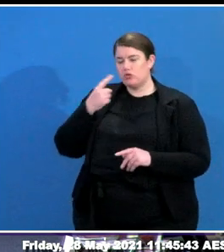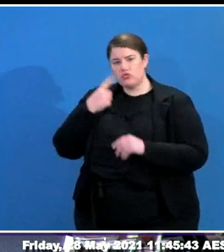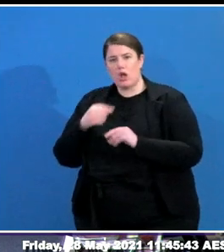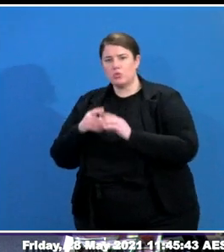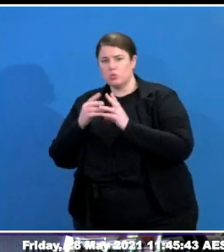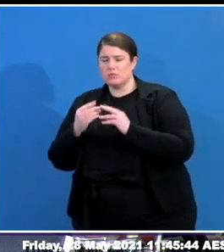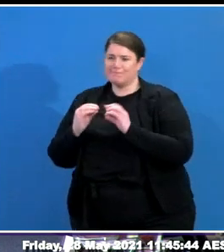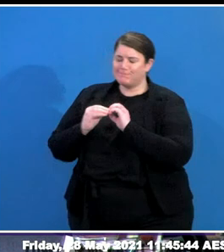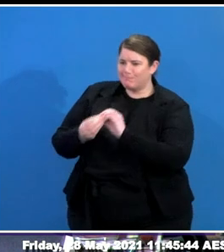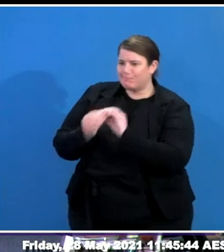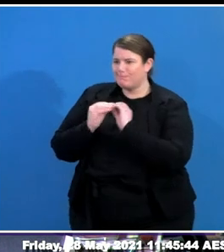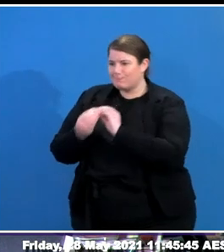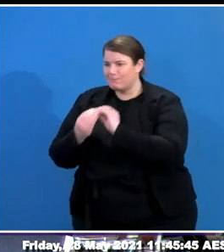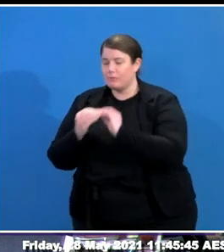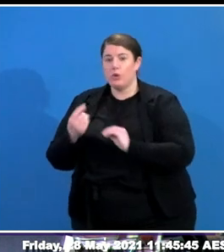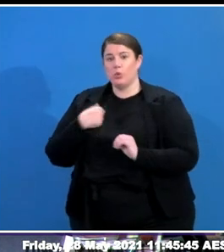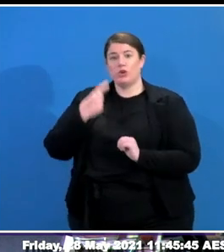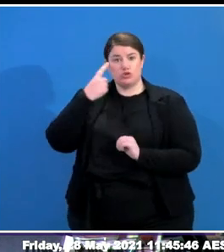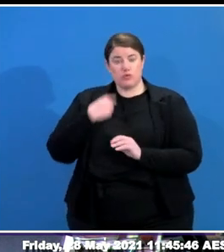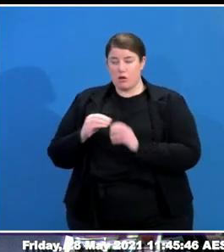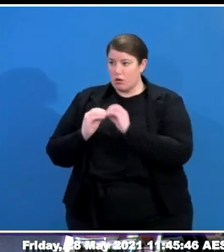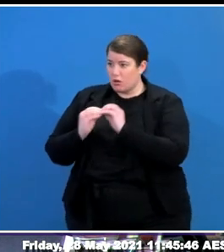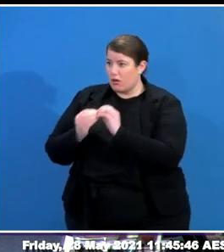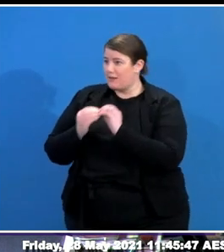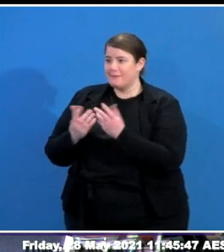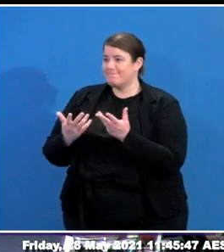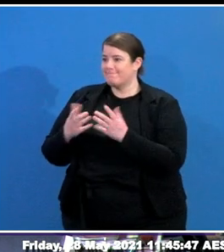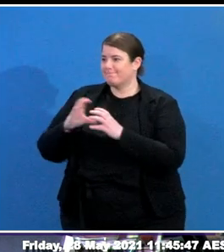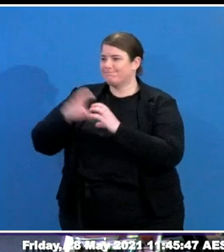said, and then we attempted to work through those issues but we didn't achieve that fully.